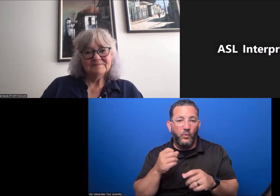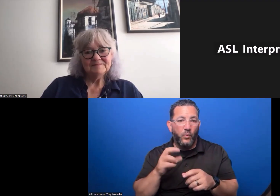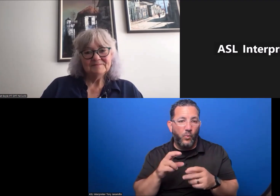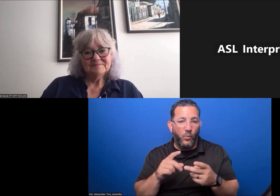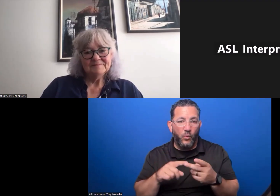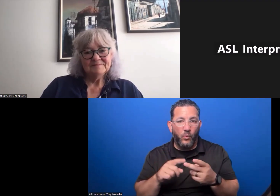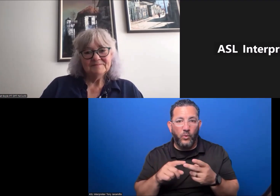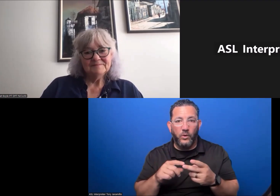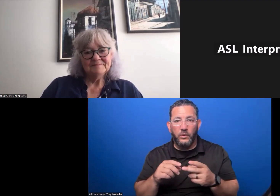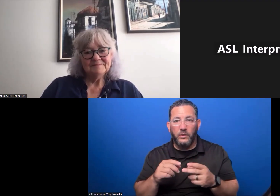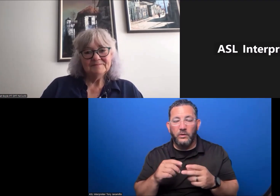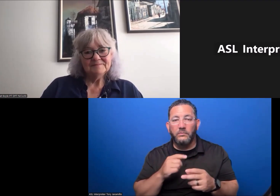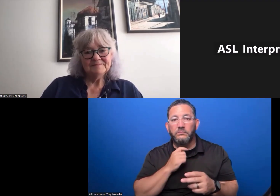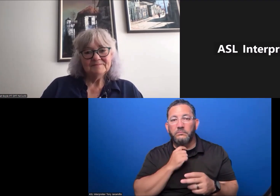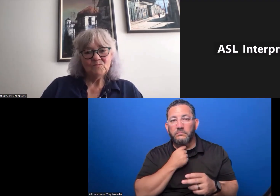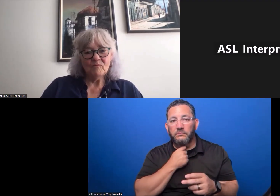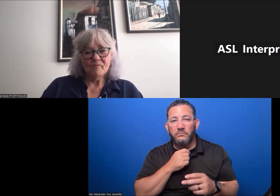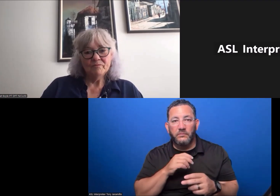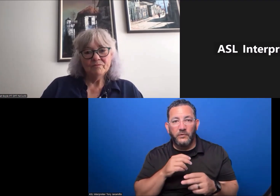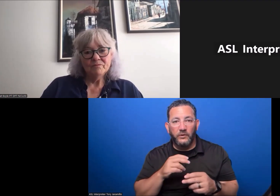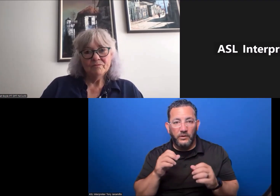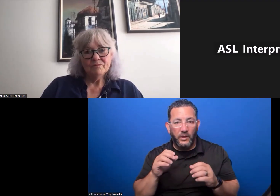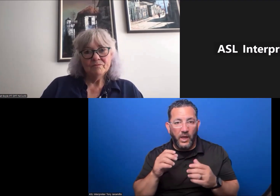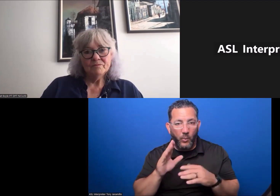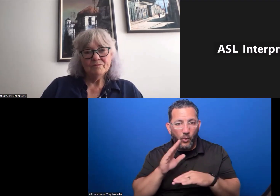raise your hand. I'll call on you if you have any questions